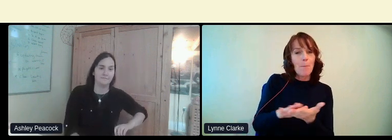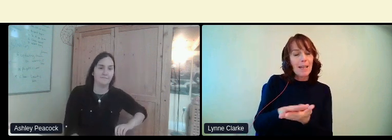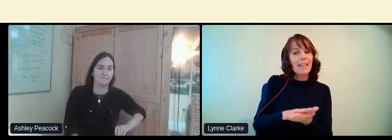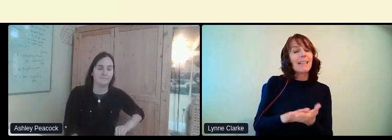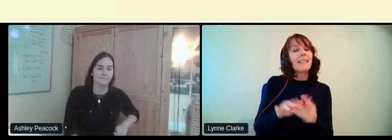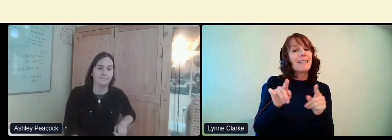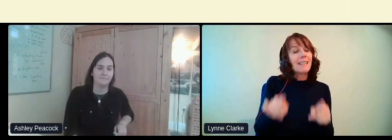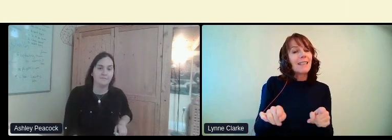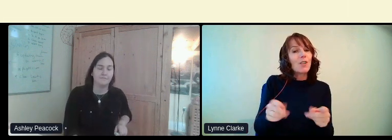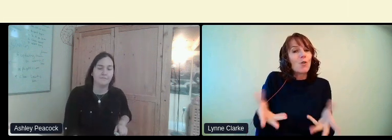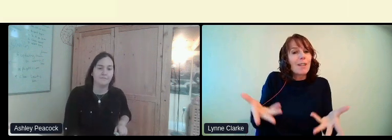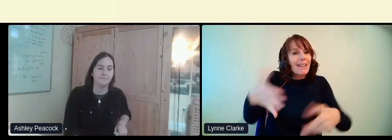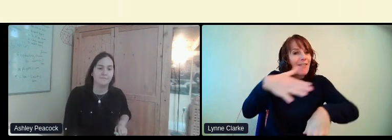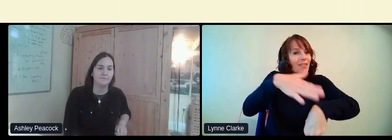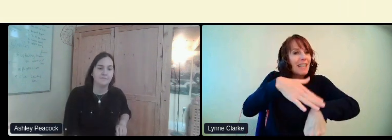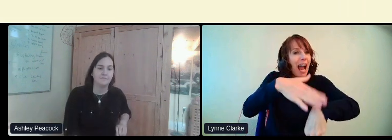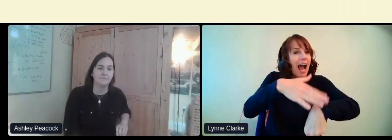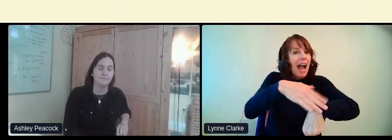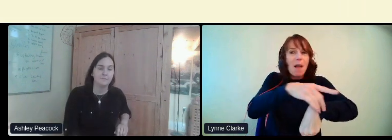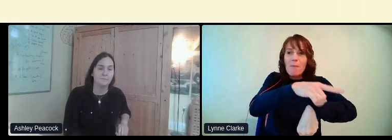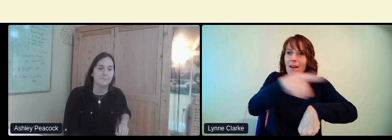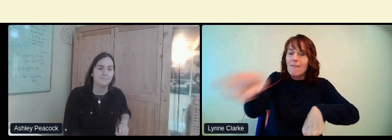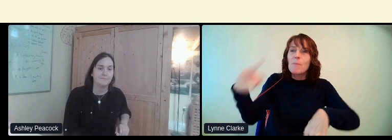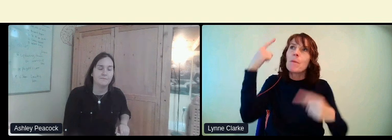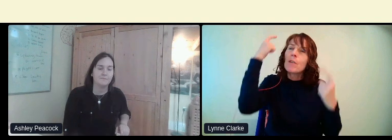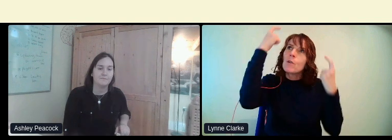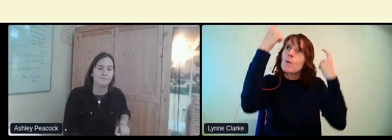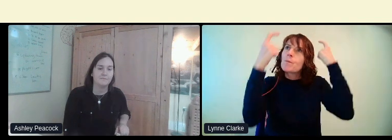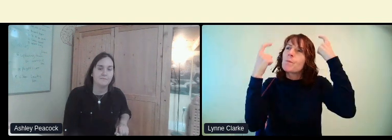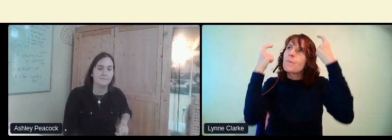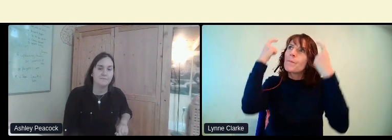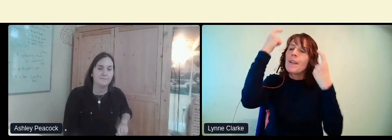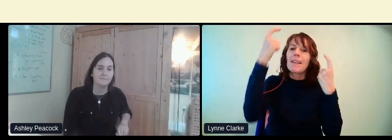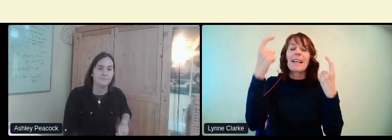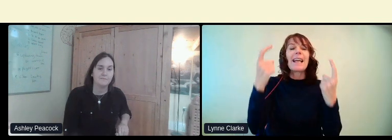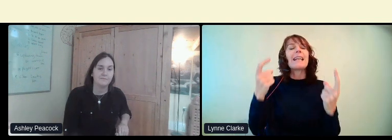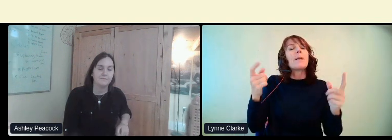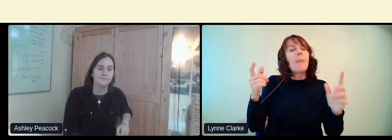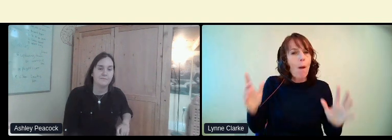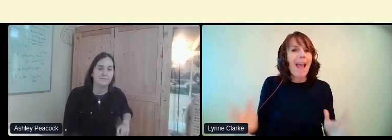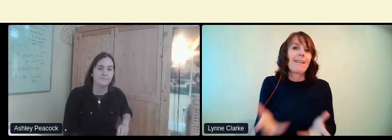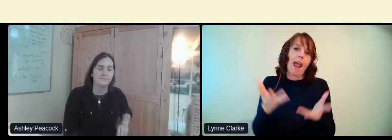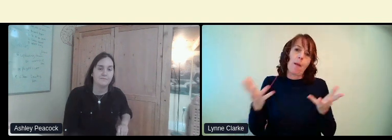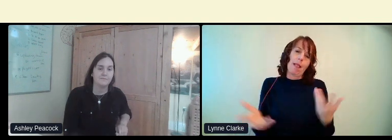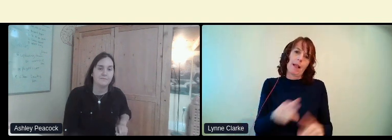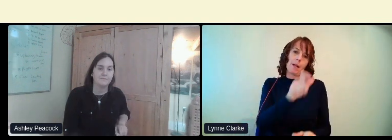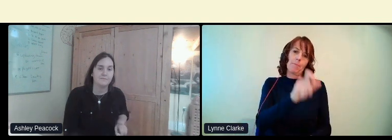end of the meeting, add it on to the end. It's all about enabling people to get their voice heard.